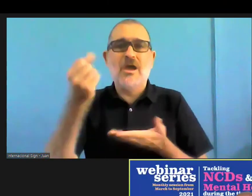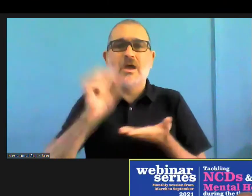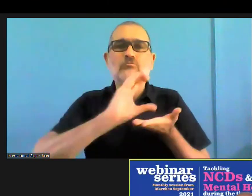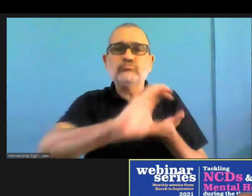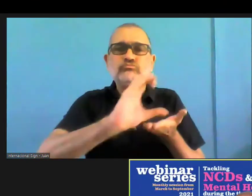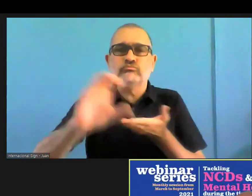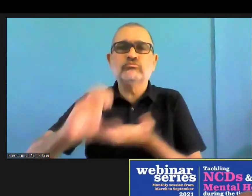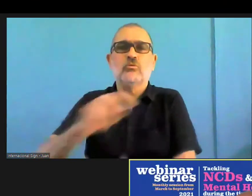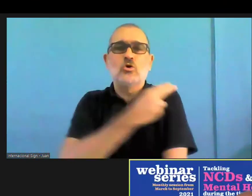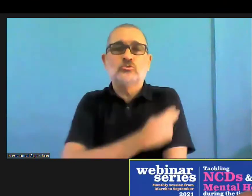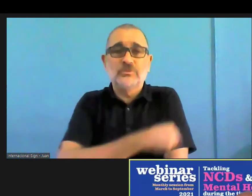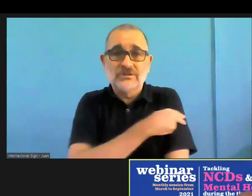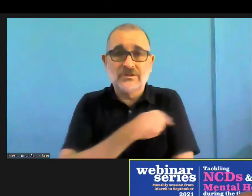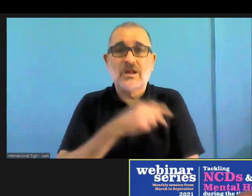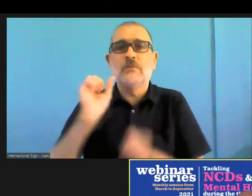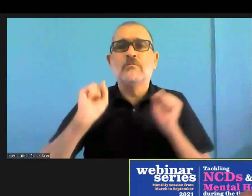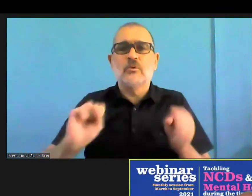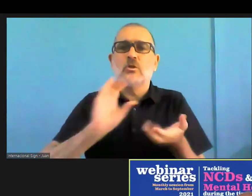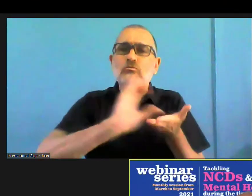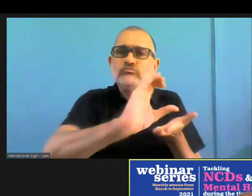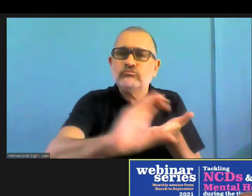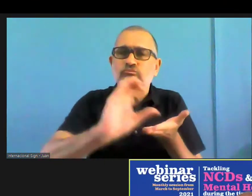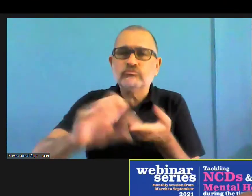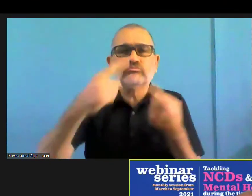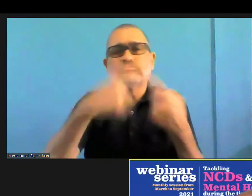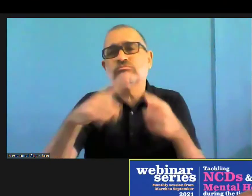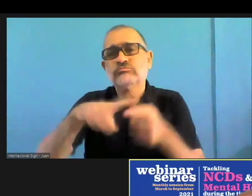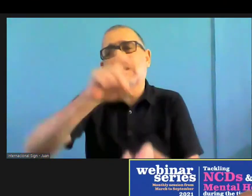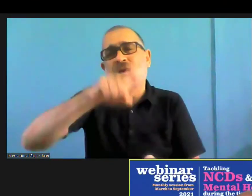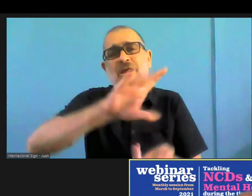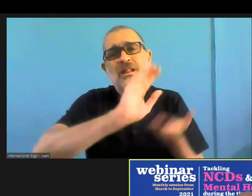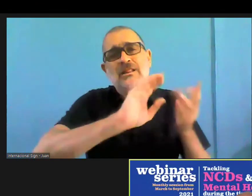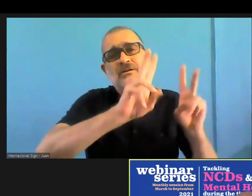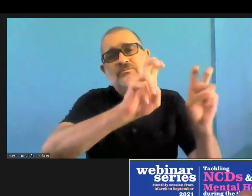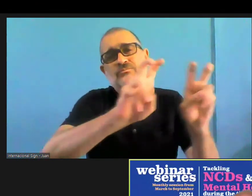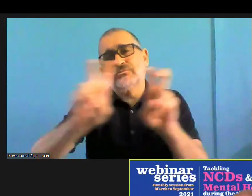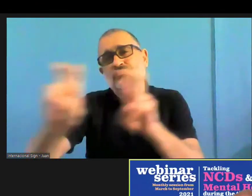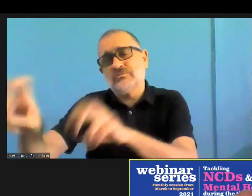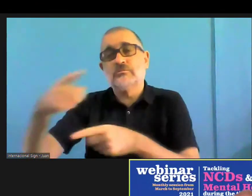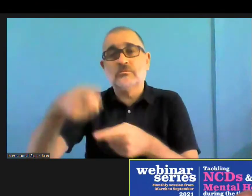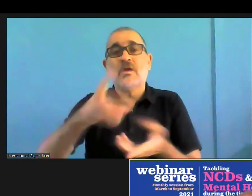That is going to be a very specific issue, depending on what the country's priorities are, what the country's needs are, and even